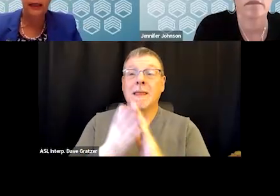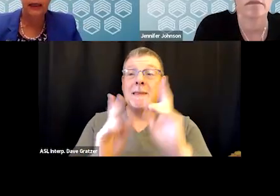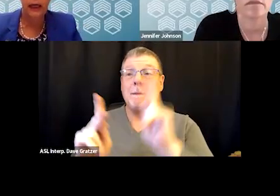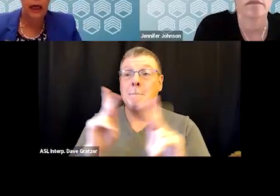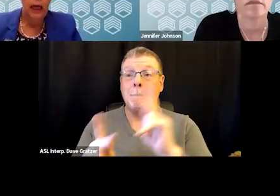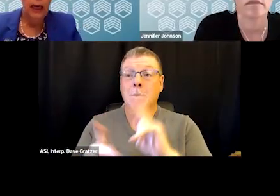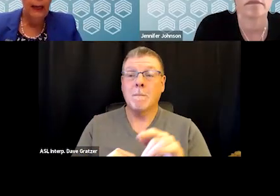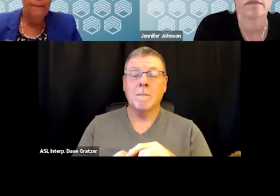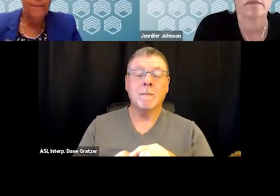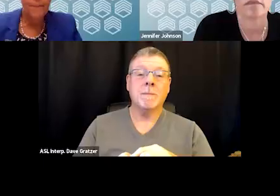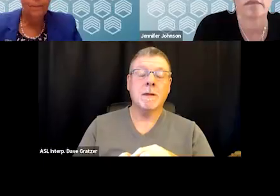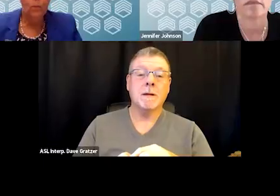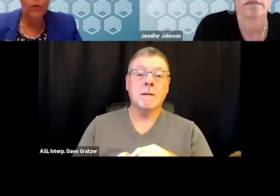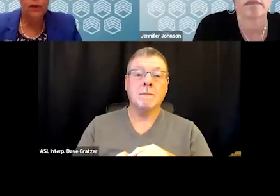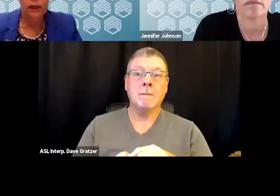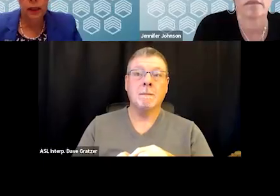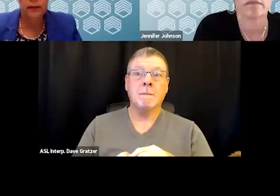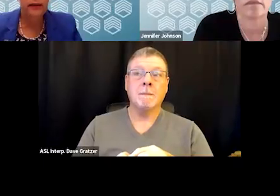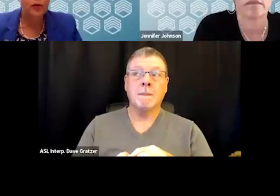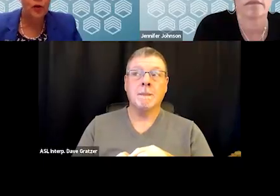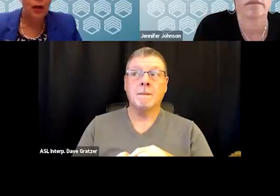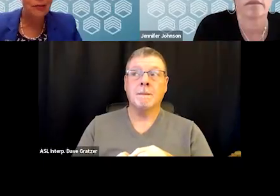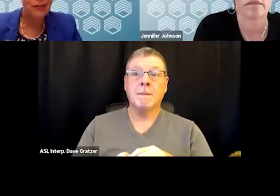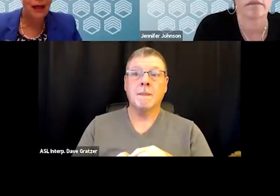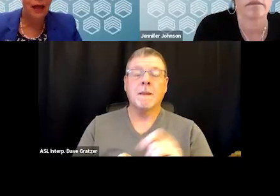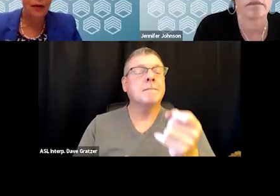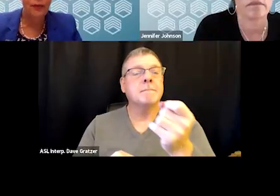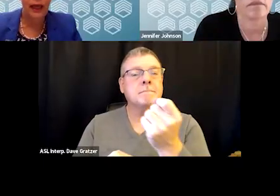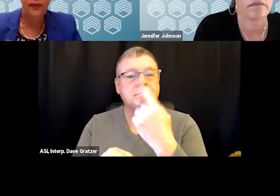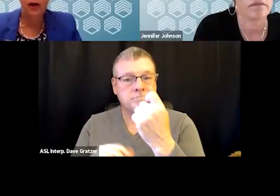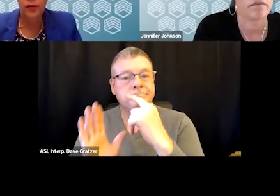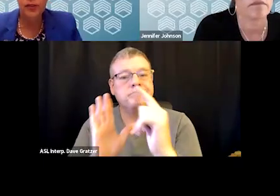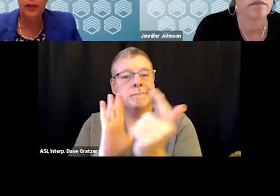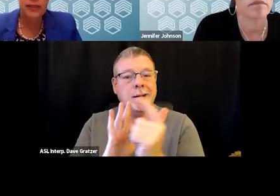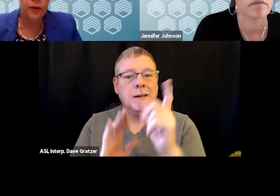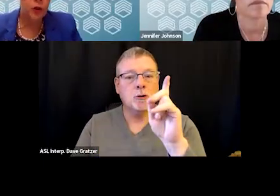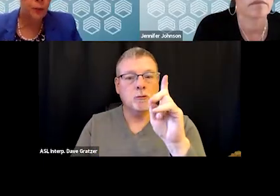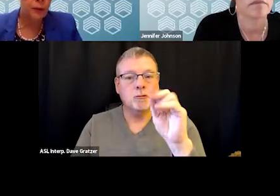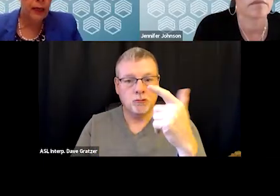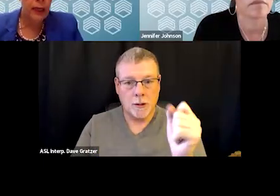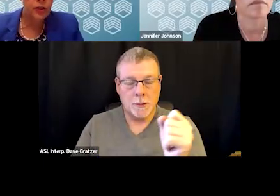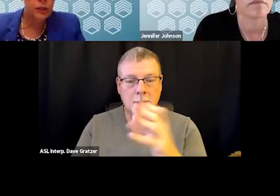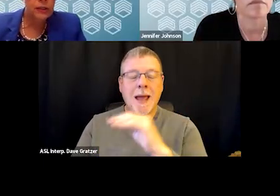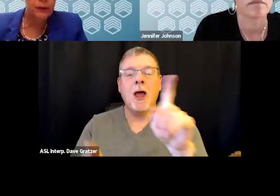taking, um, illegal drugs, um, and they are also on psychotropic medications,